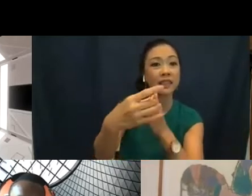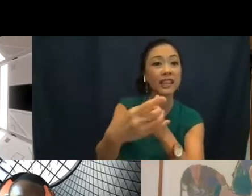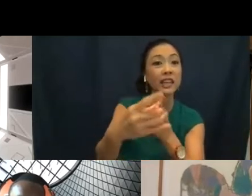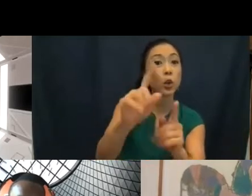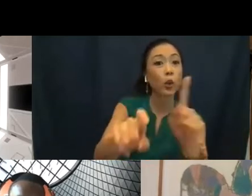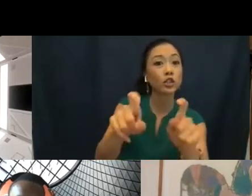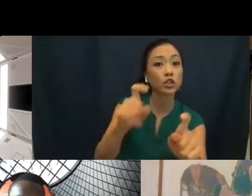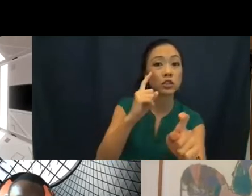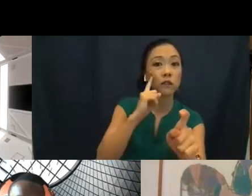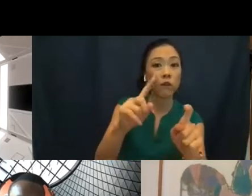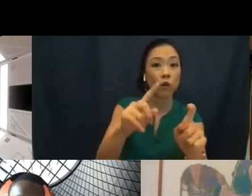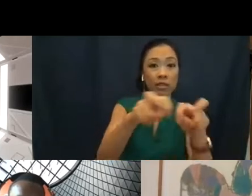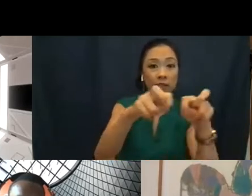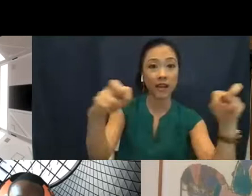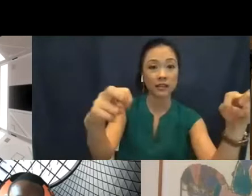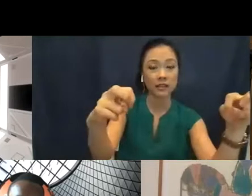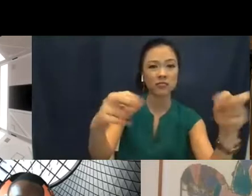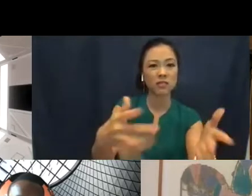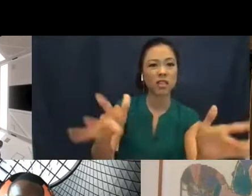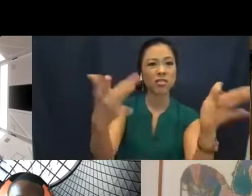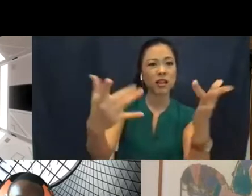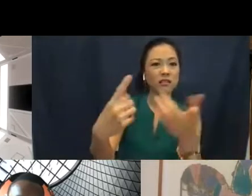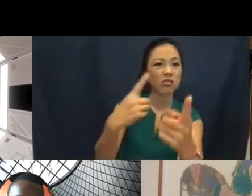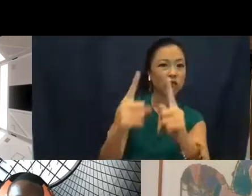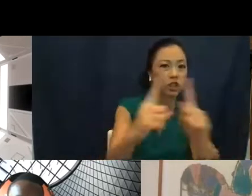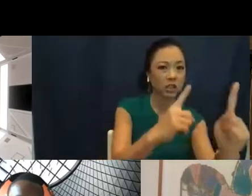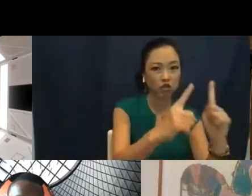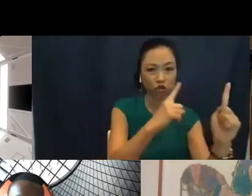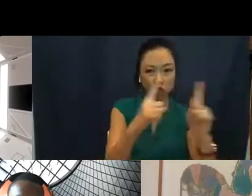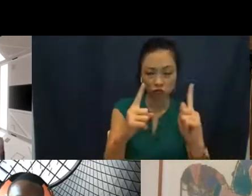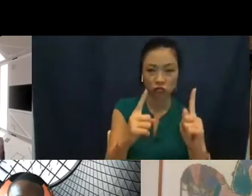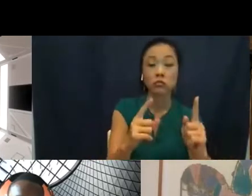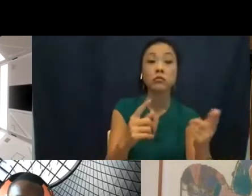conversation and my hope is to open to a conversation that involves